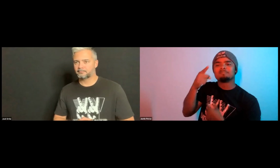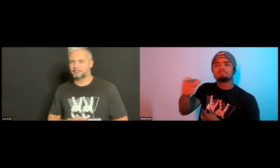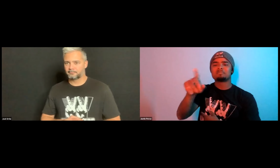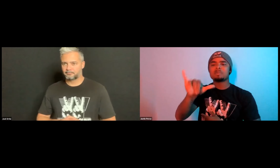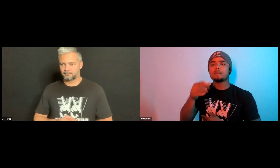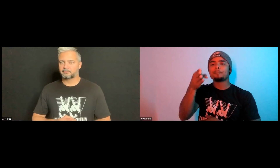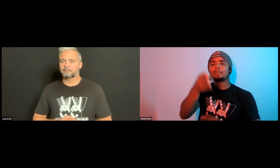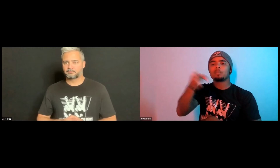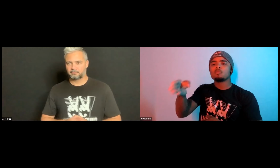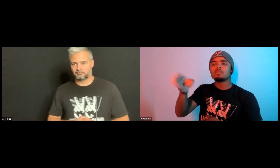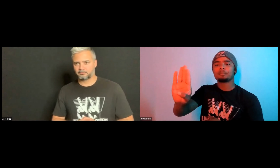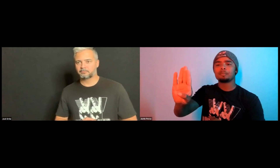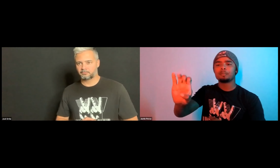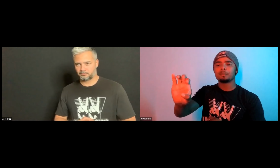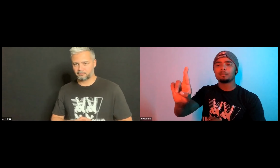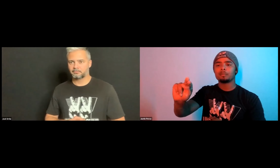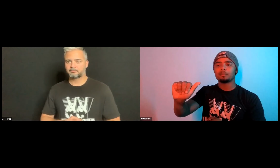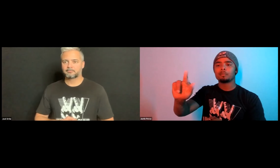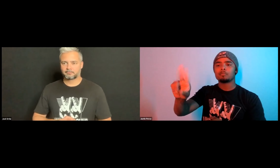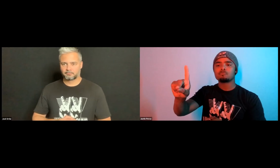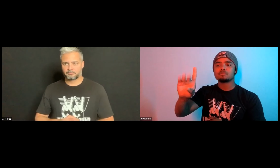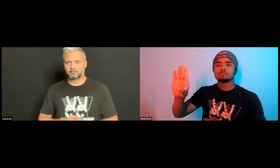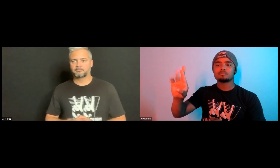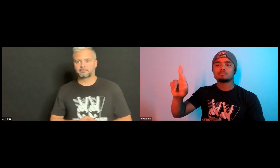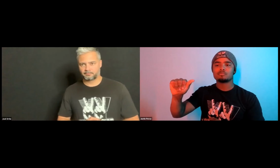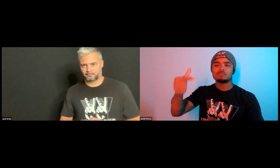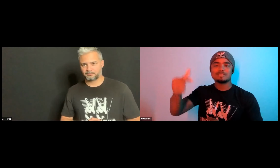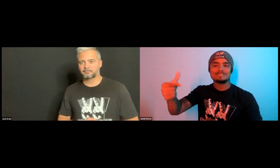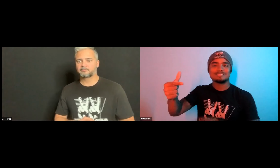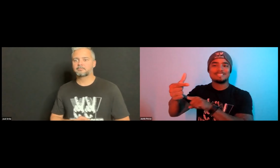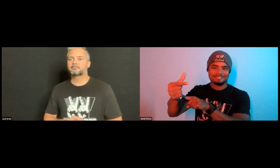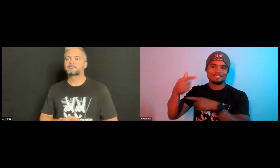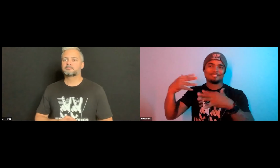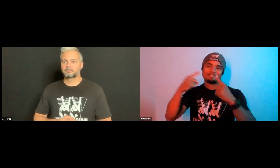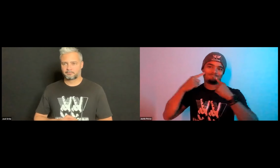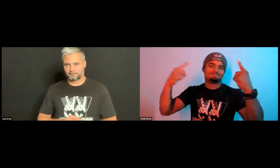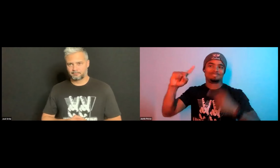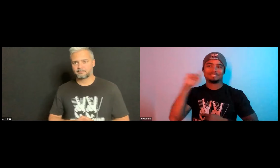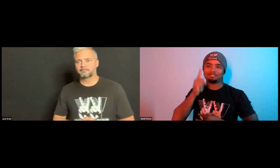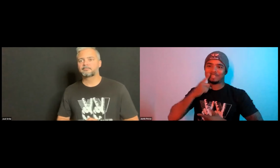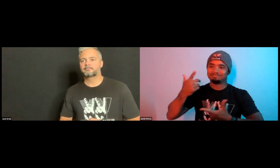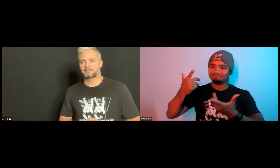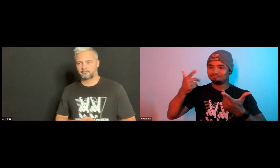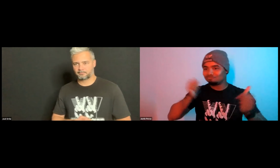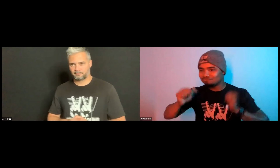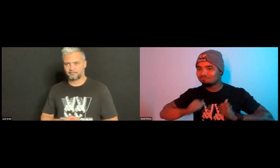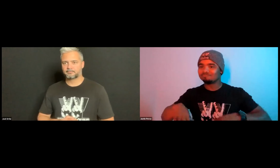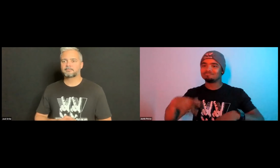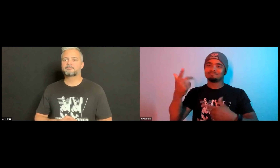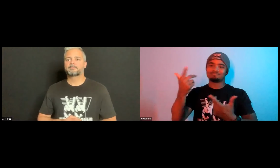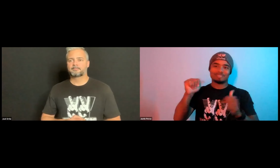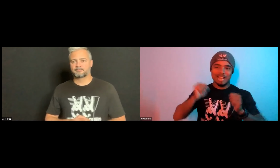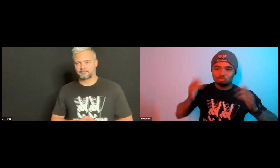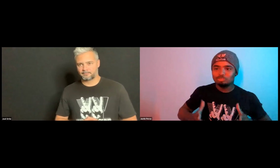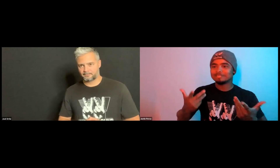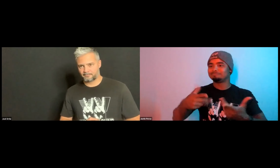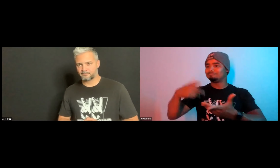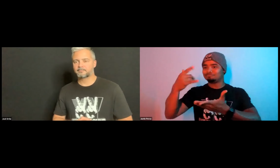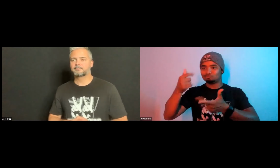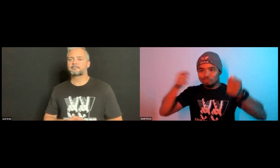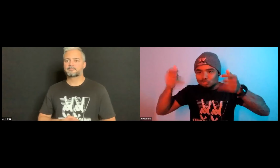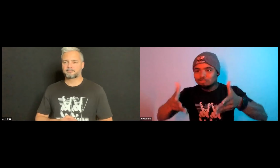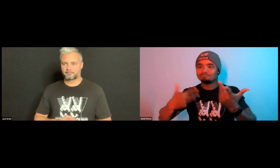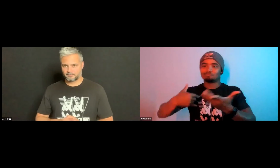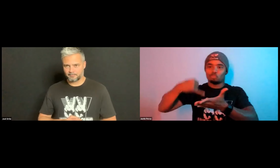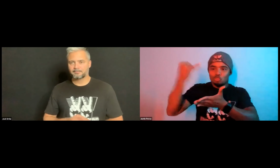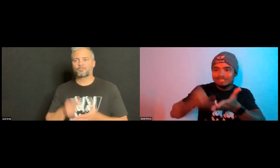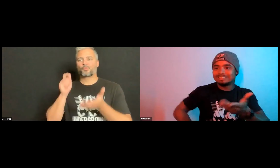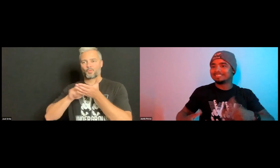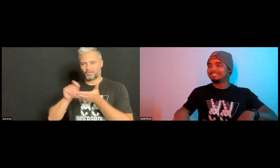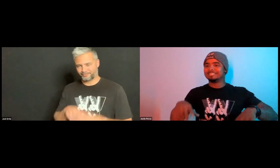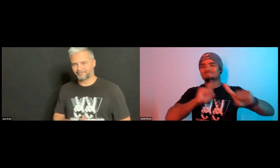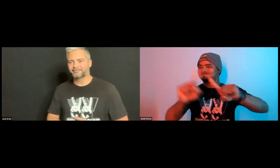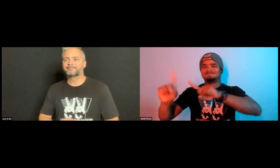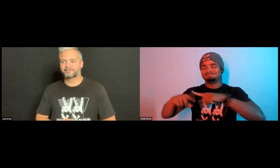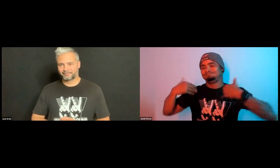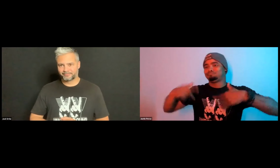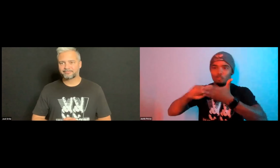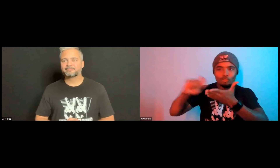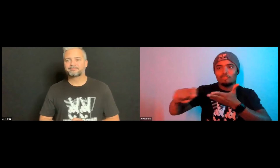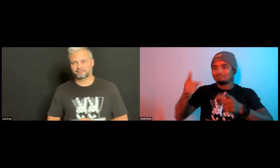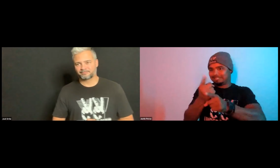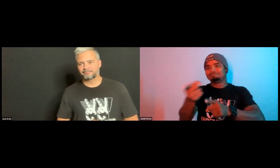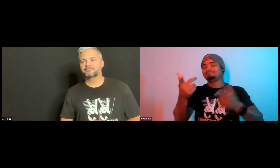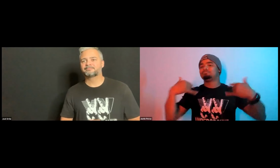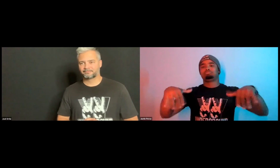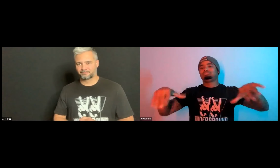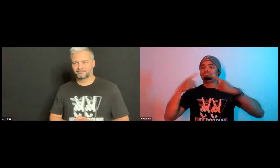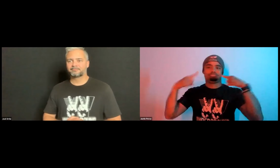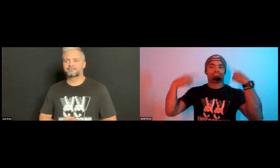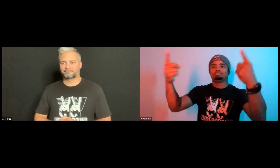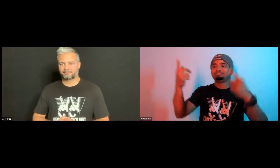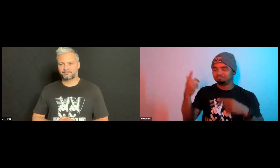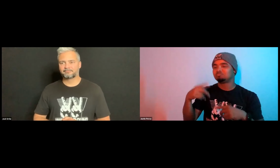It was created by B.B., Bernard Bragg. He is a well known artist and performer, actor, director, and many different things. That's right, writer too.